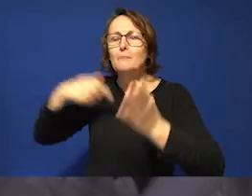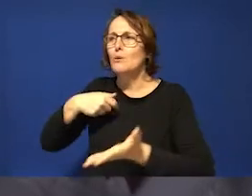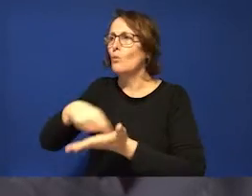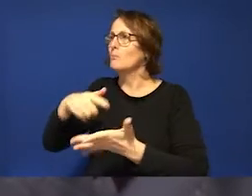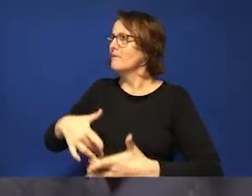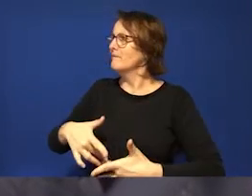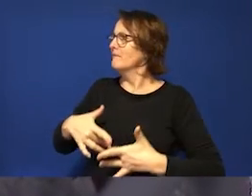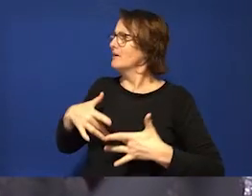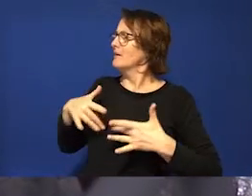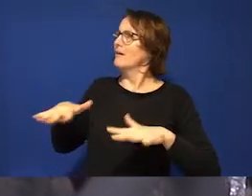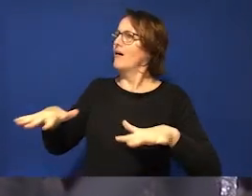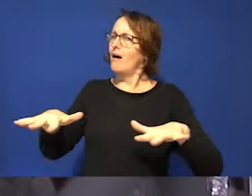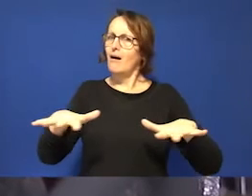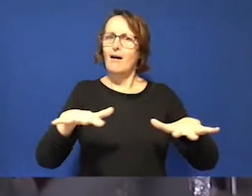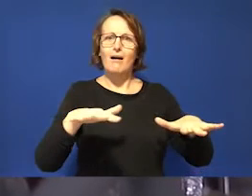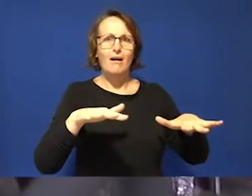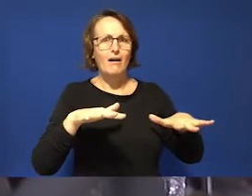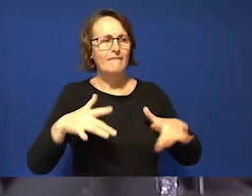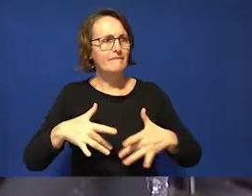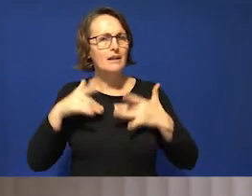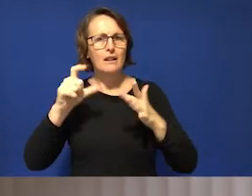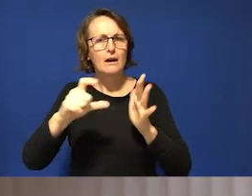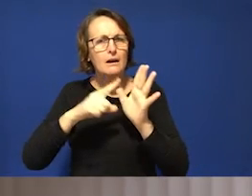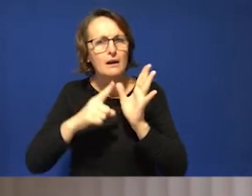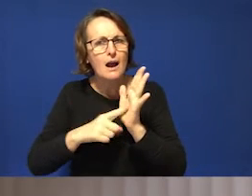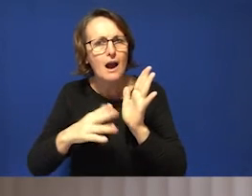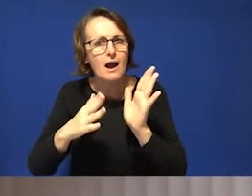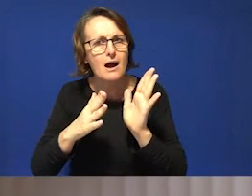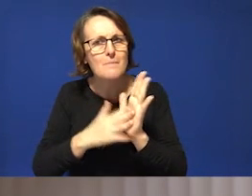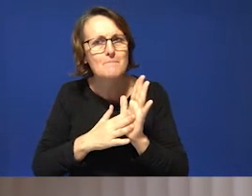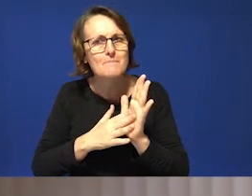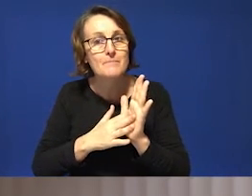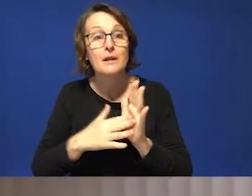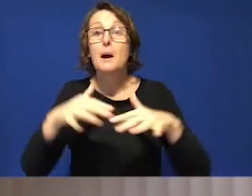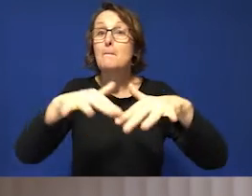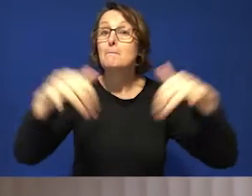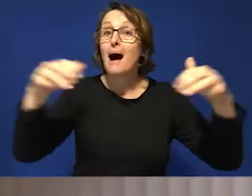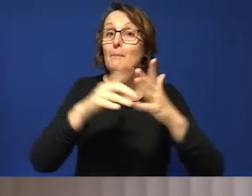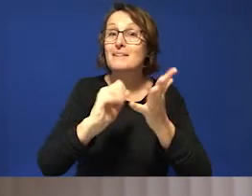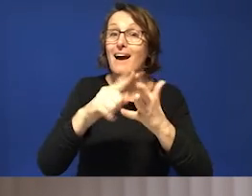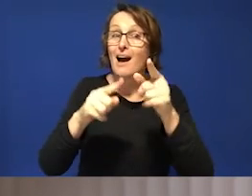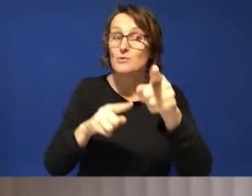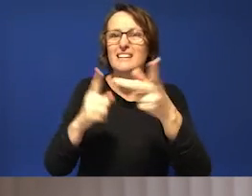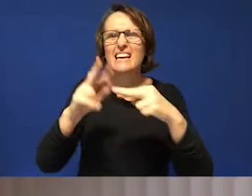with just the feel of the building was how calm it is because parliament house,